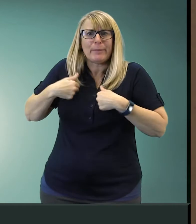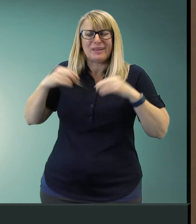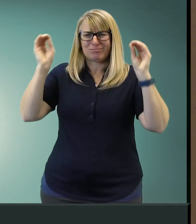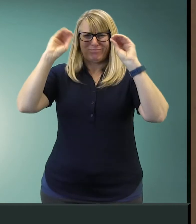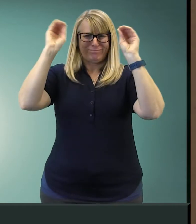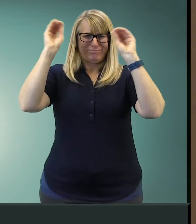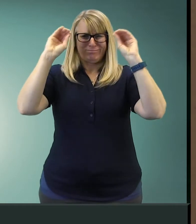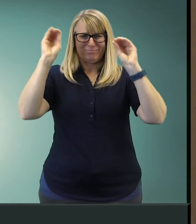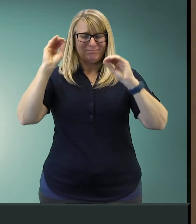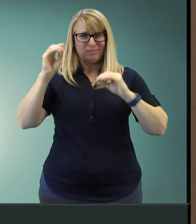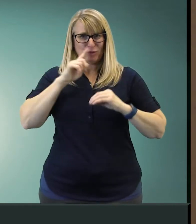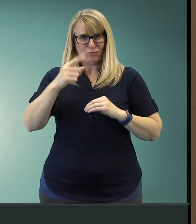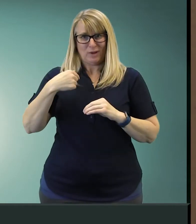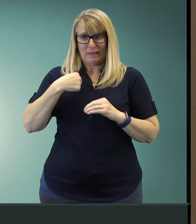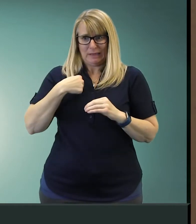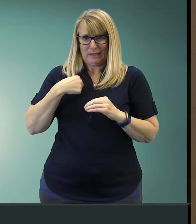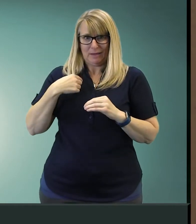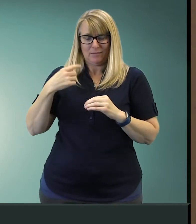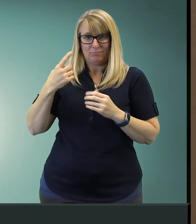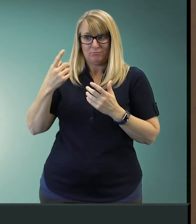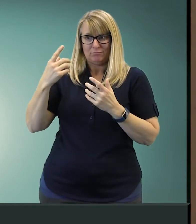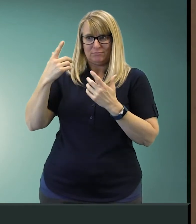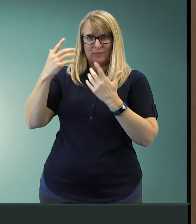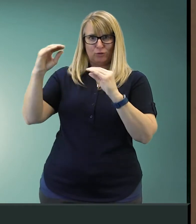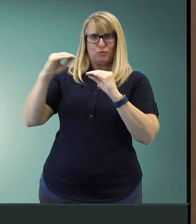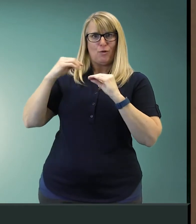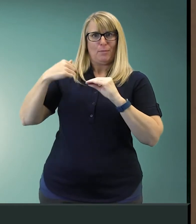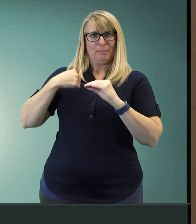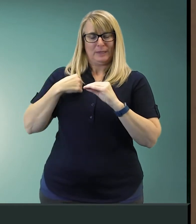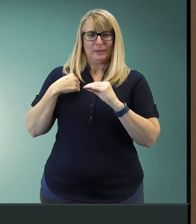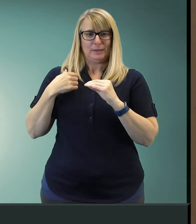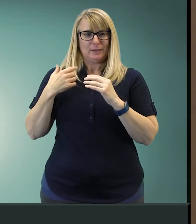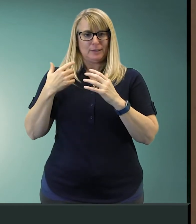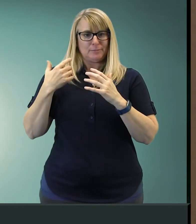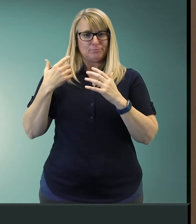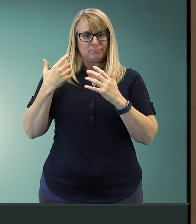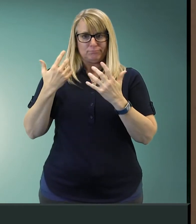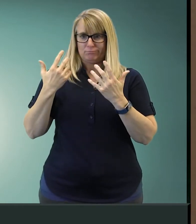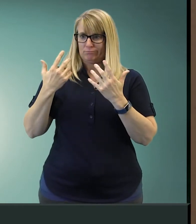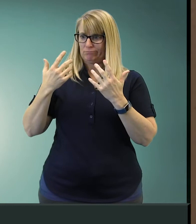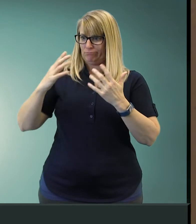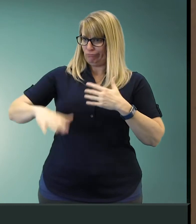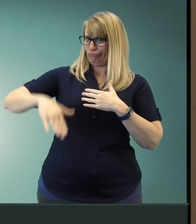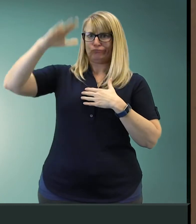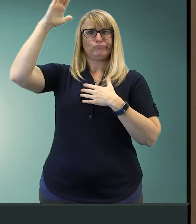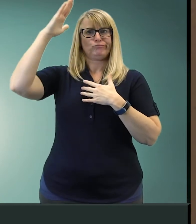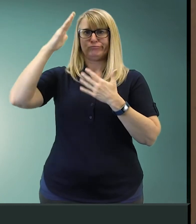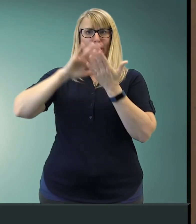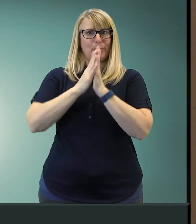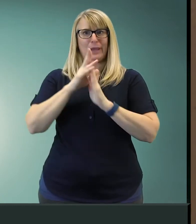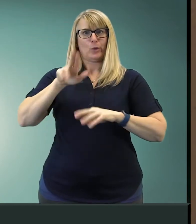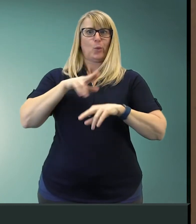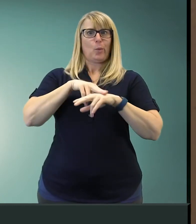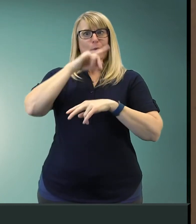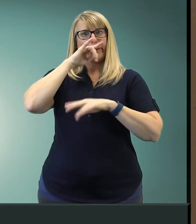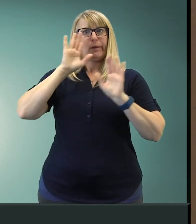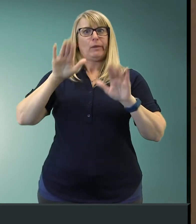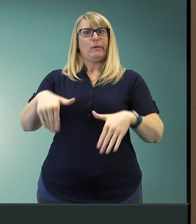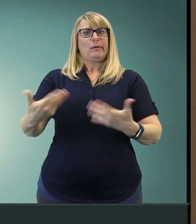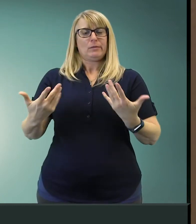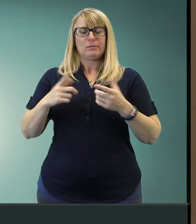For the longest time they basically just raised me to be a normal child.